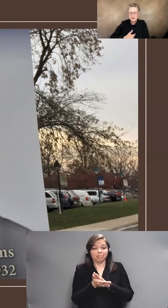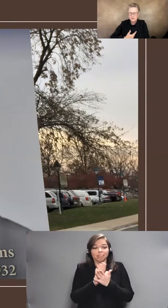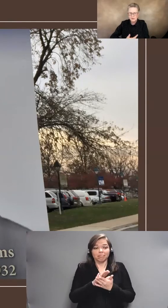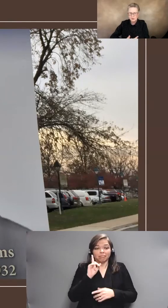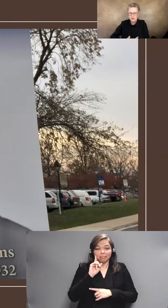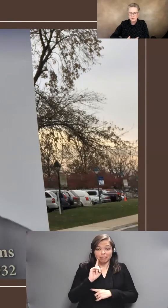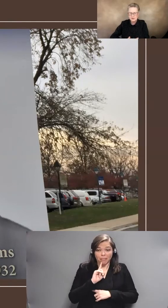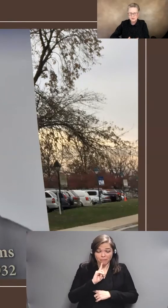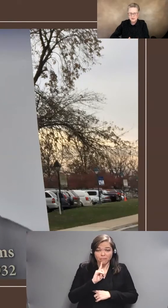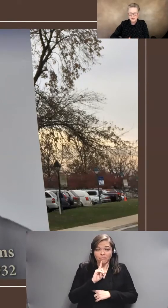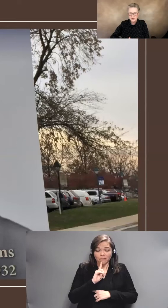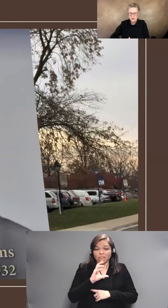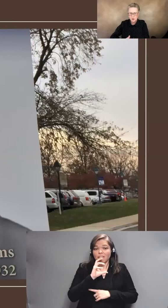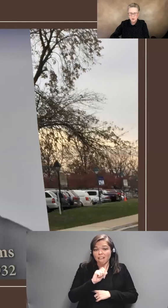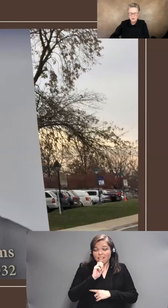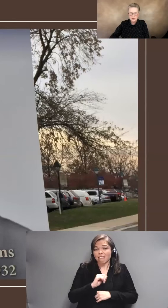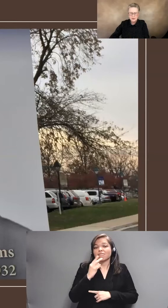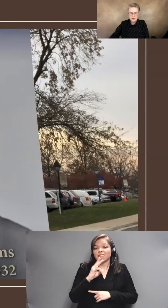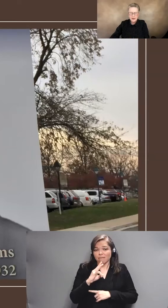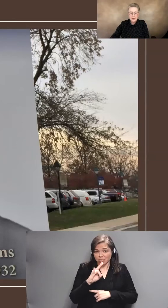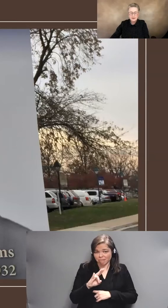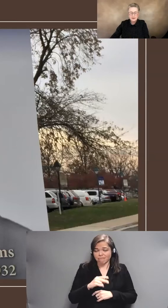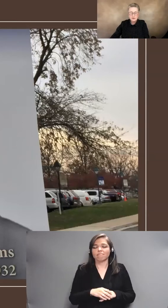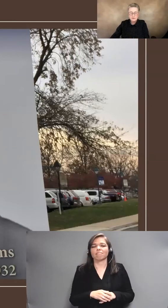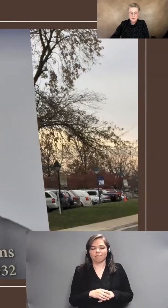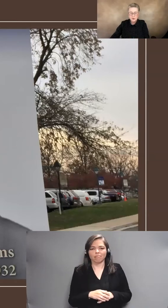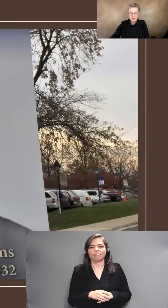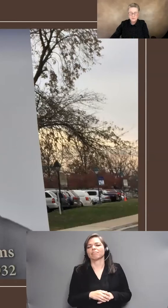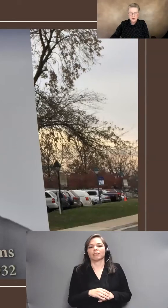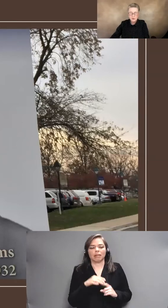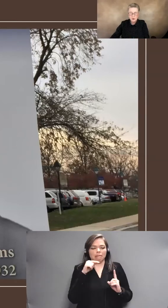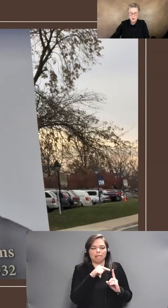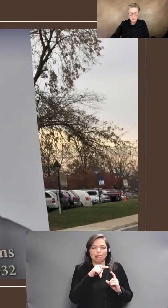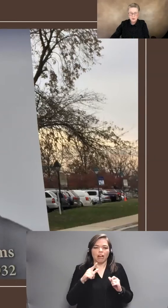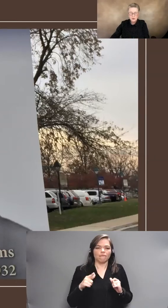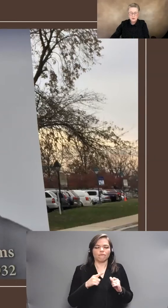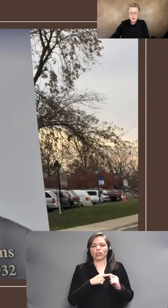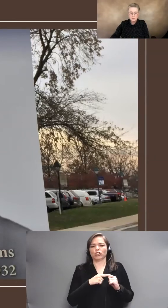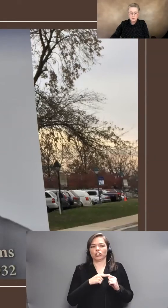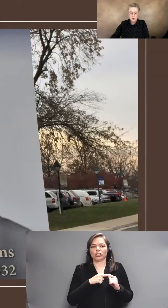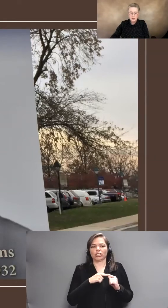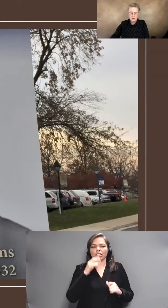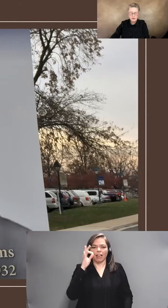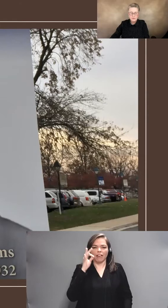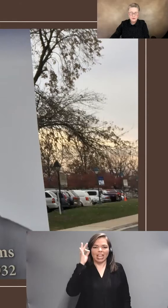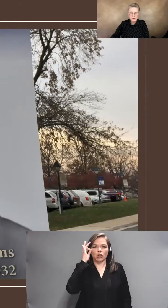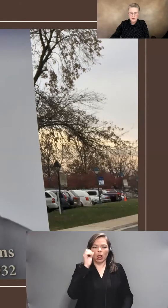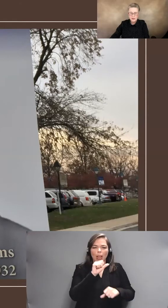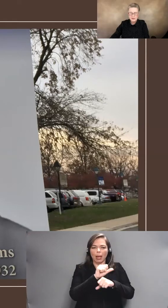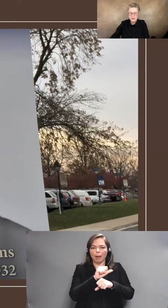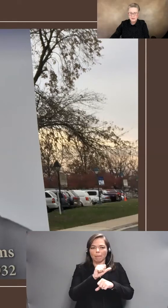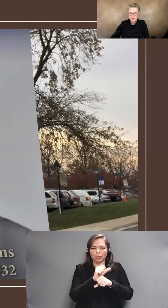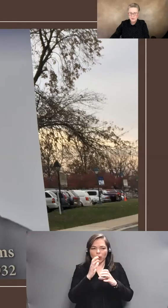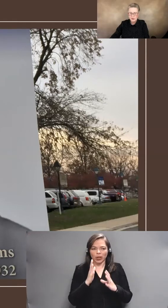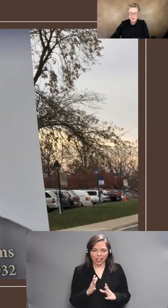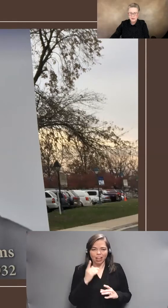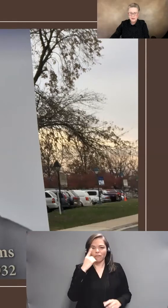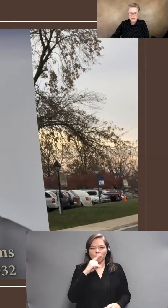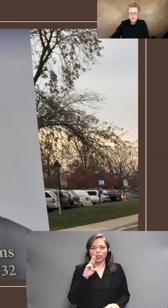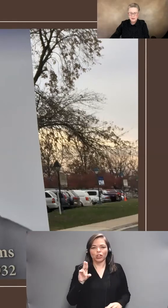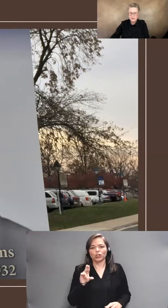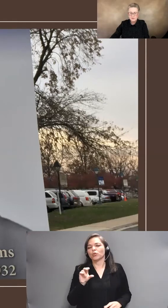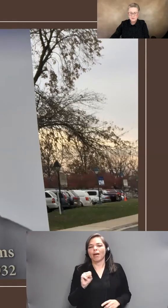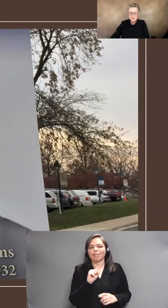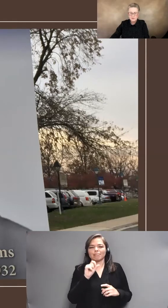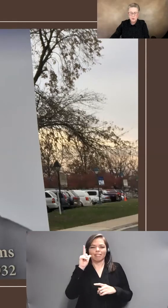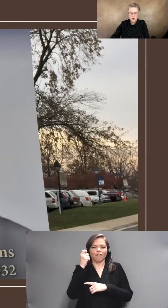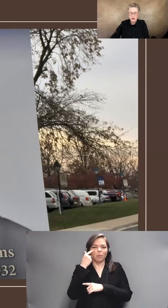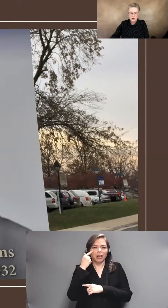when he was 17 years old and he was the first federal employee of the United States government in 1954,